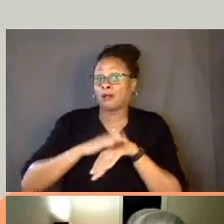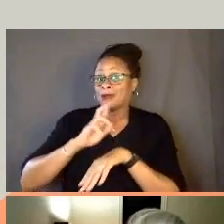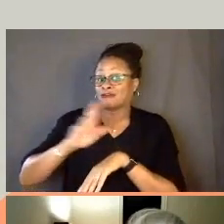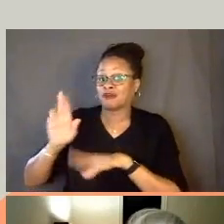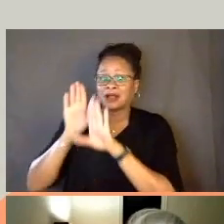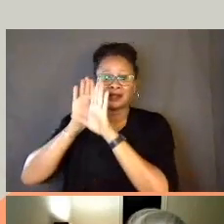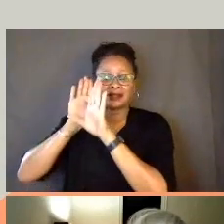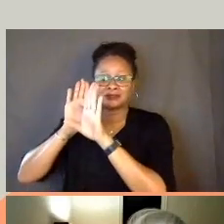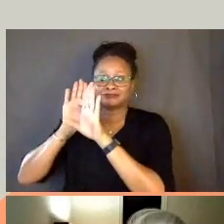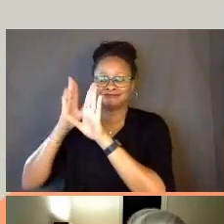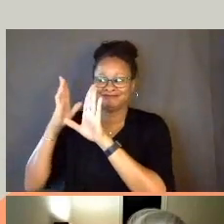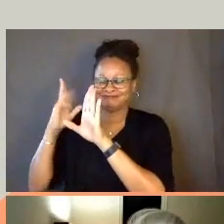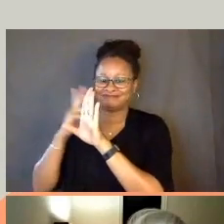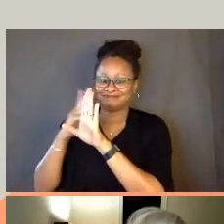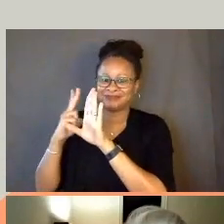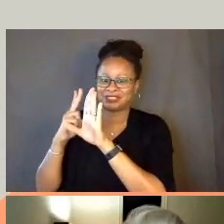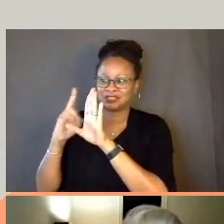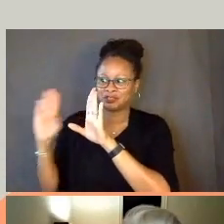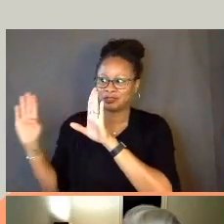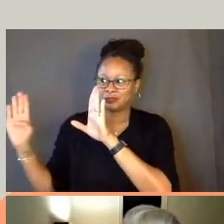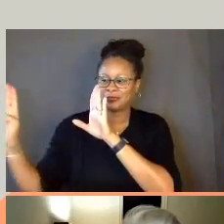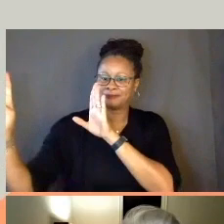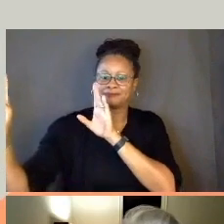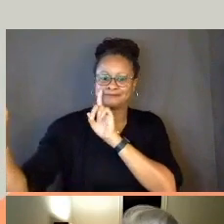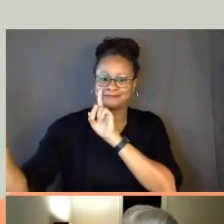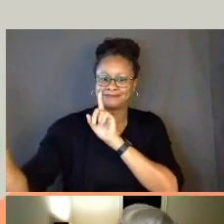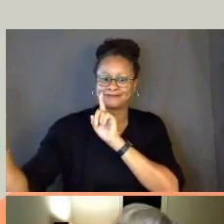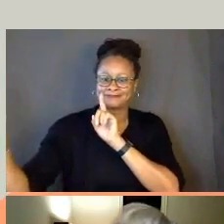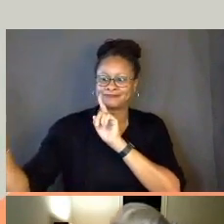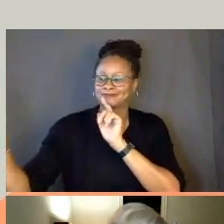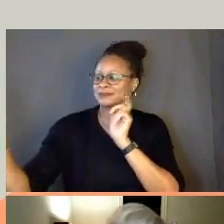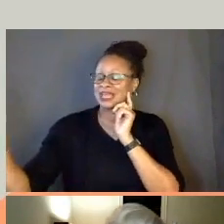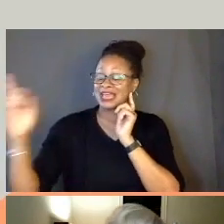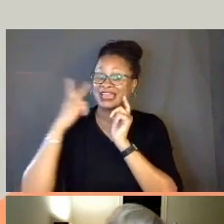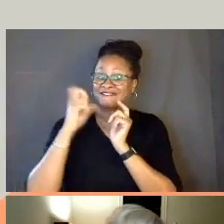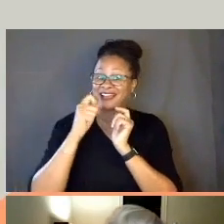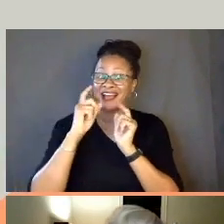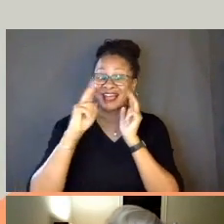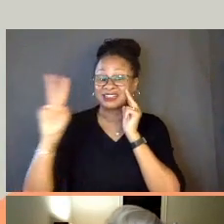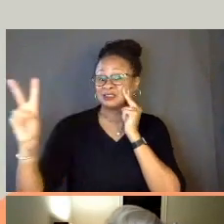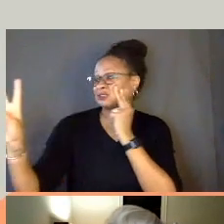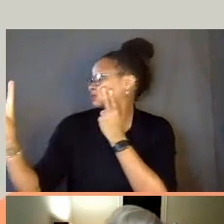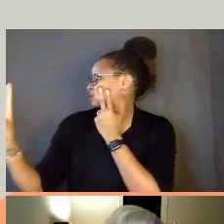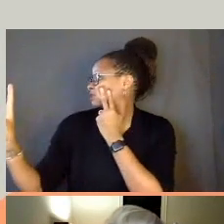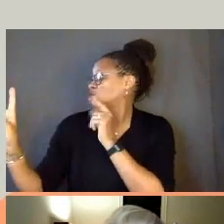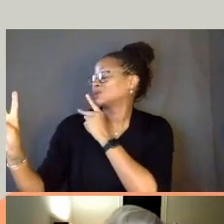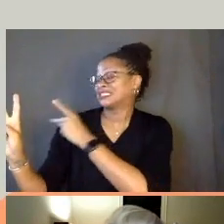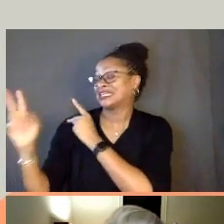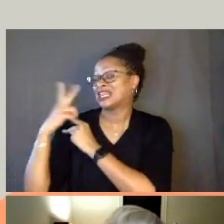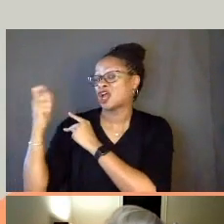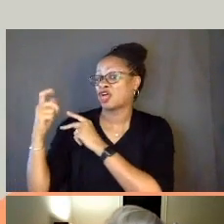you know, unless you're caddie corner, I need to turn my head. Spotting?